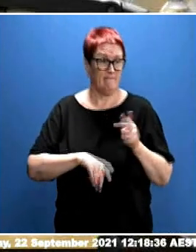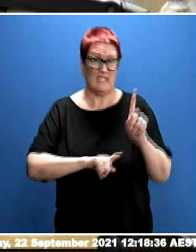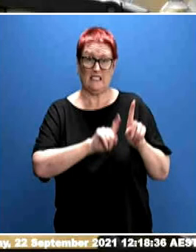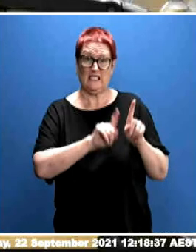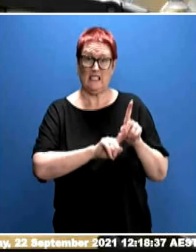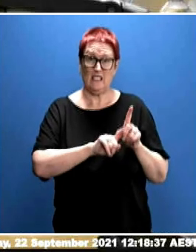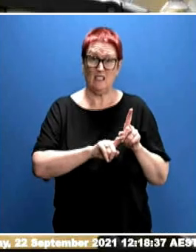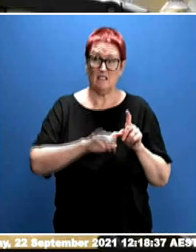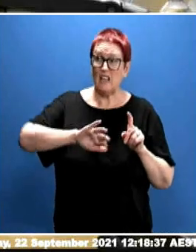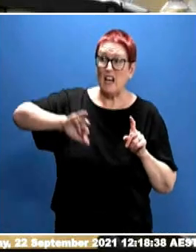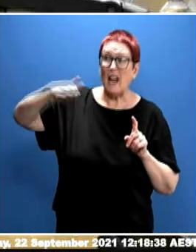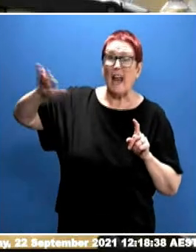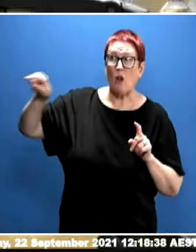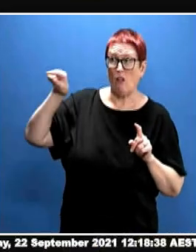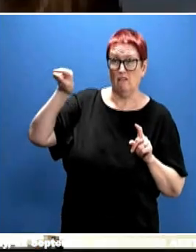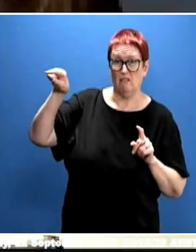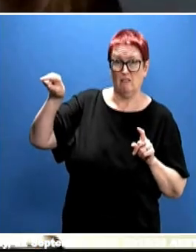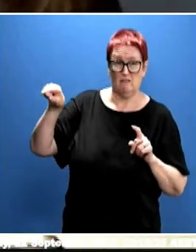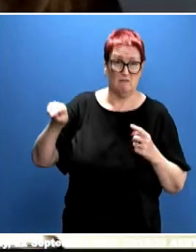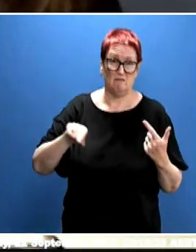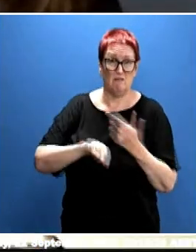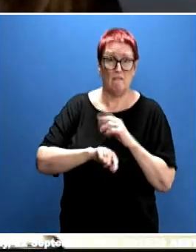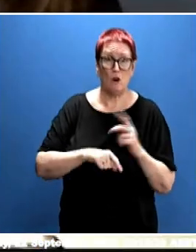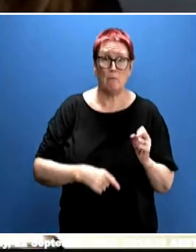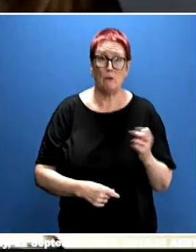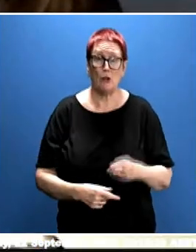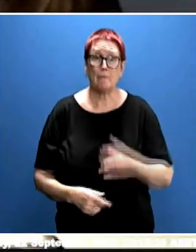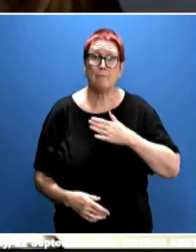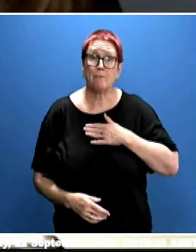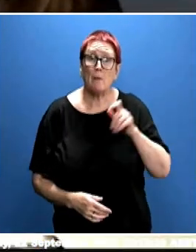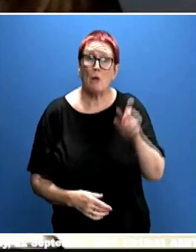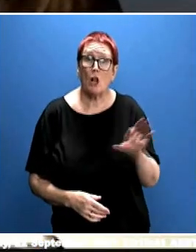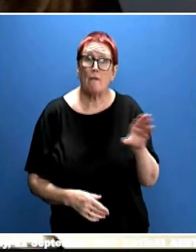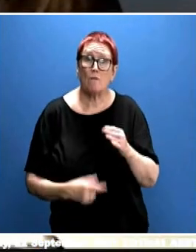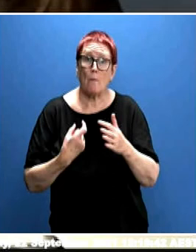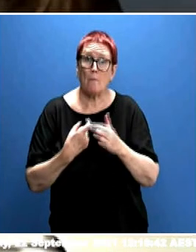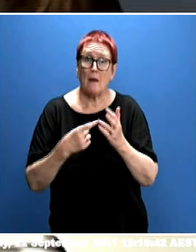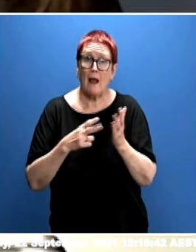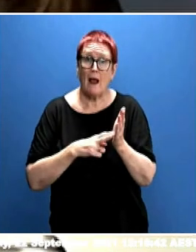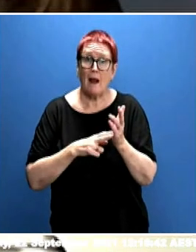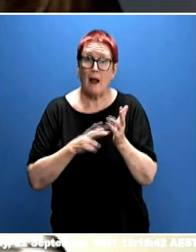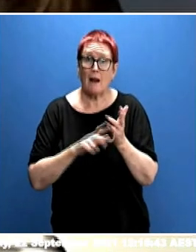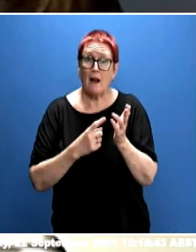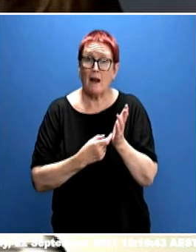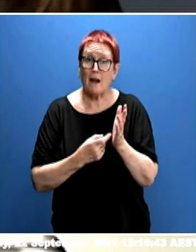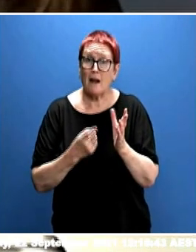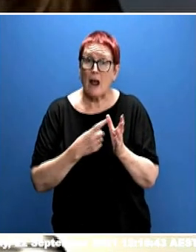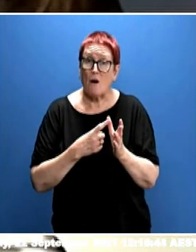Now, if you've got a --- like my client who was 13 years old from Kununurra, her family weren't able to visit her.